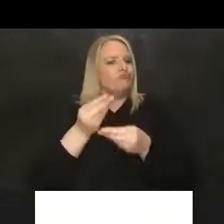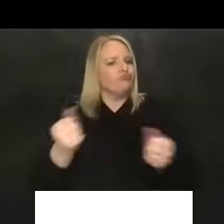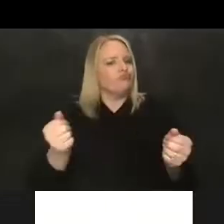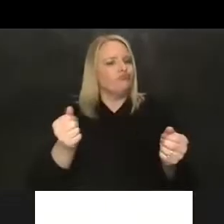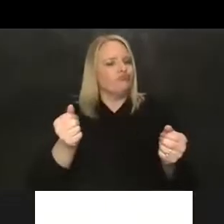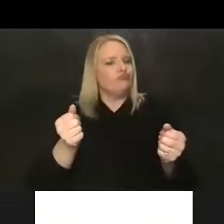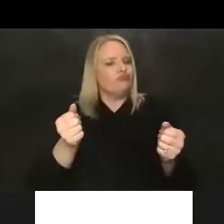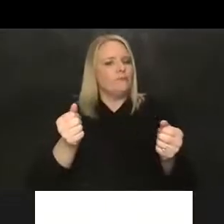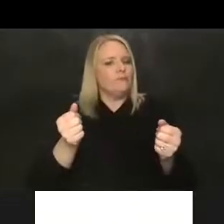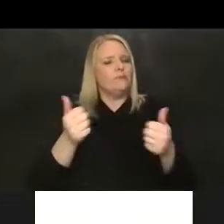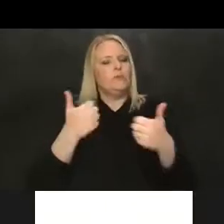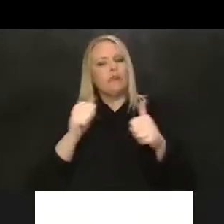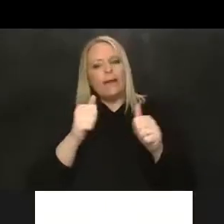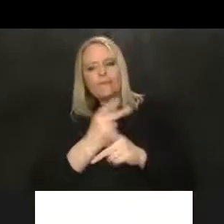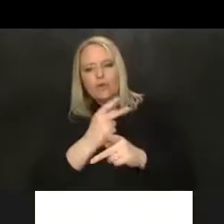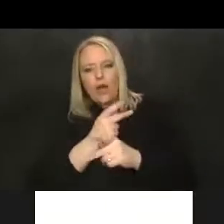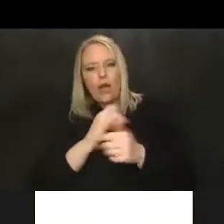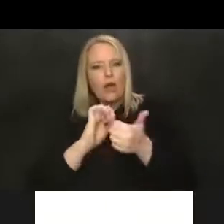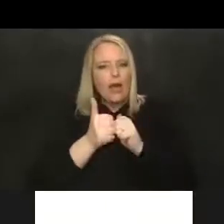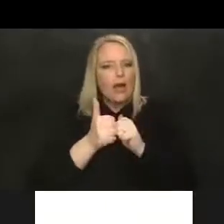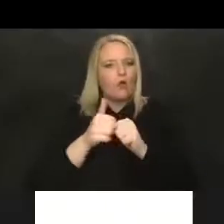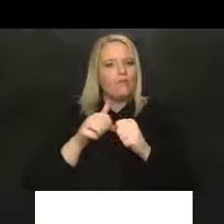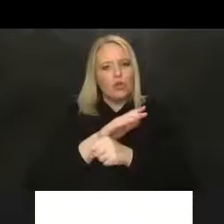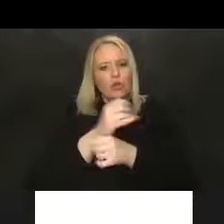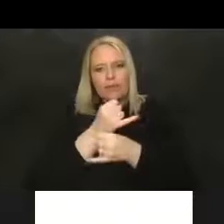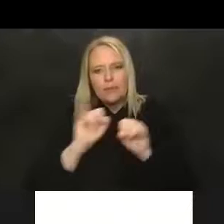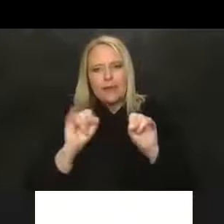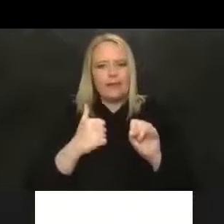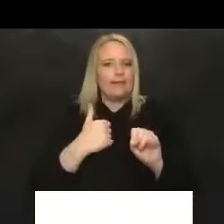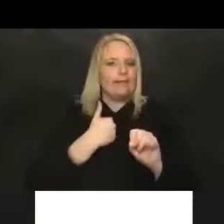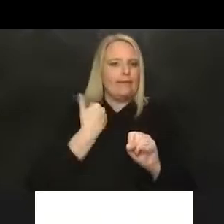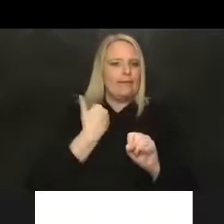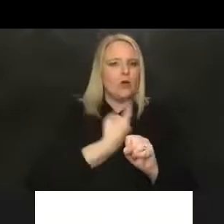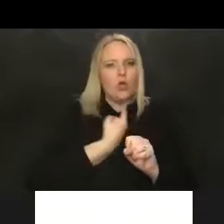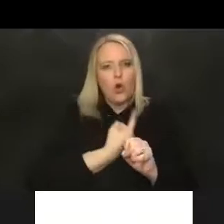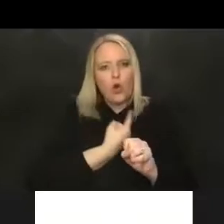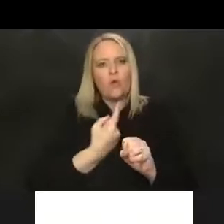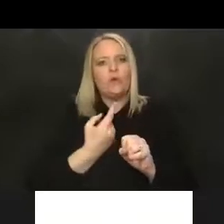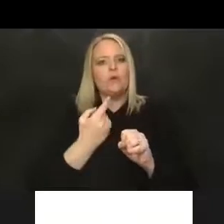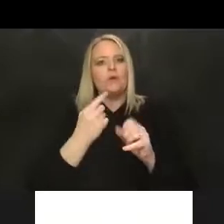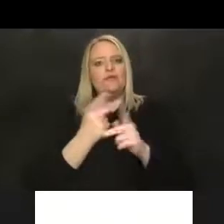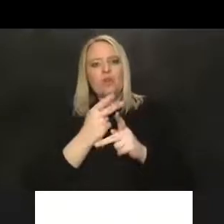try to find a way to be completely independent, to live on your own, to find ways to interact with